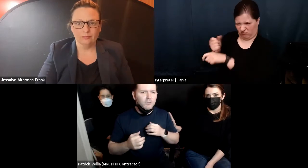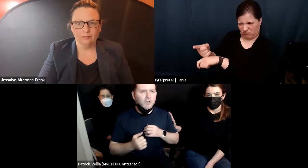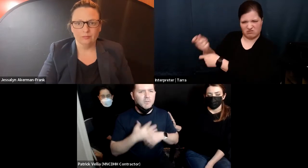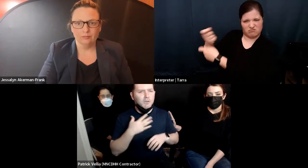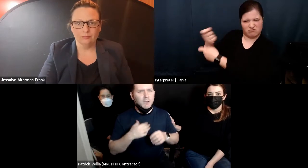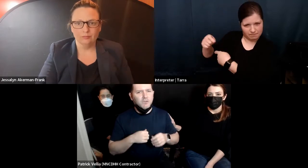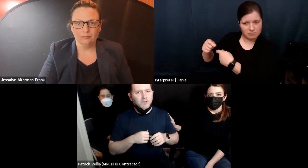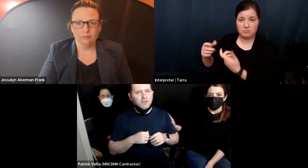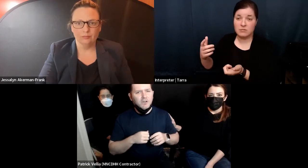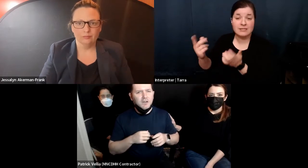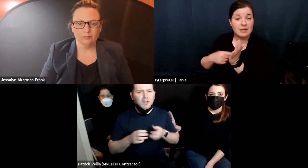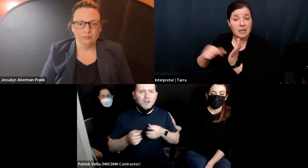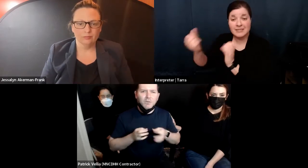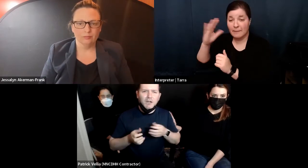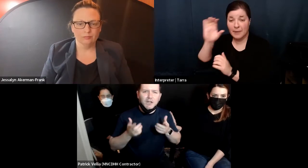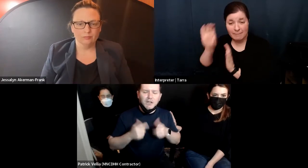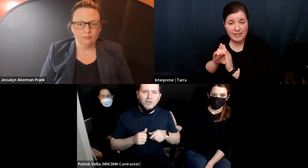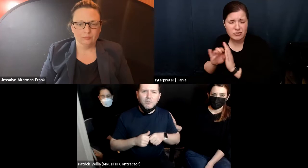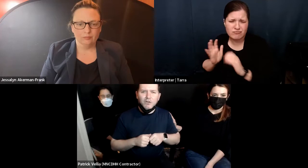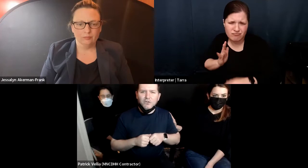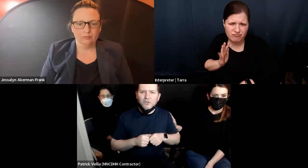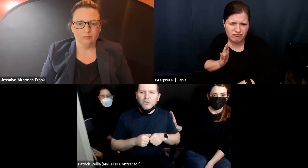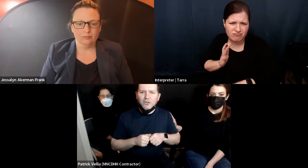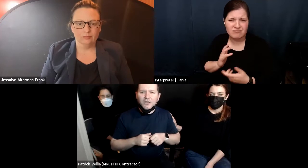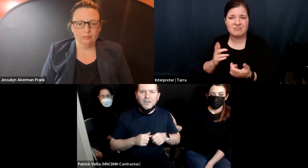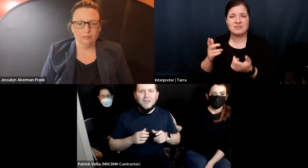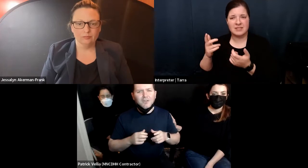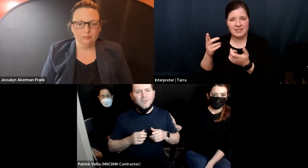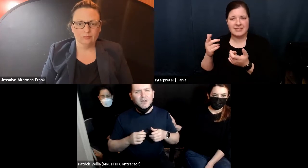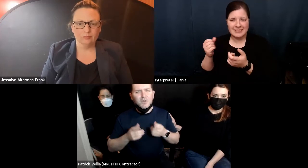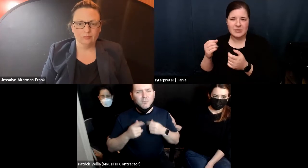Or if they can't find a product, we will make a change or a substitute.